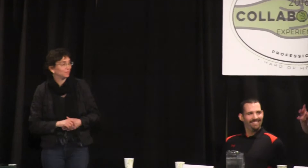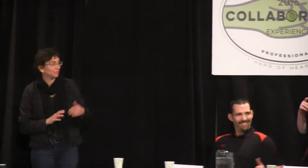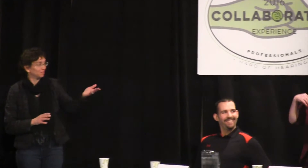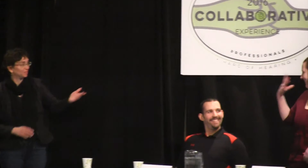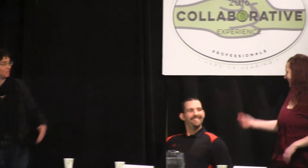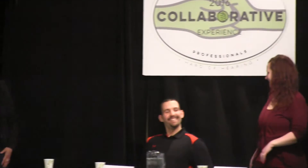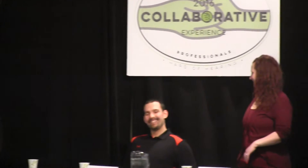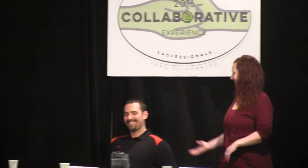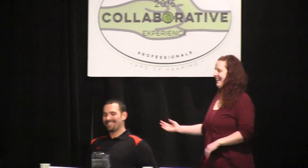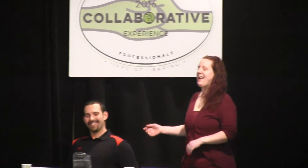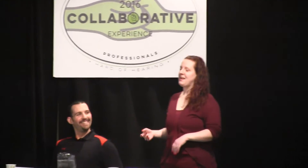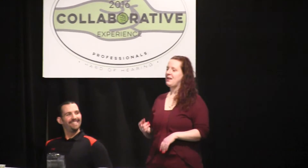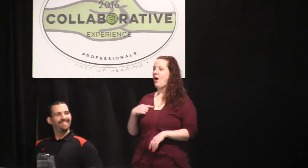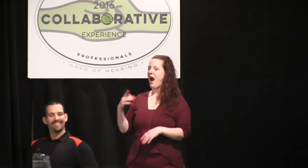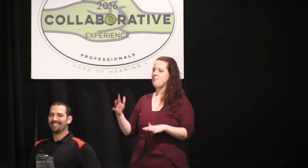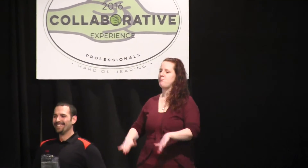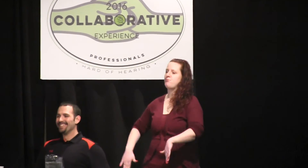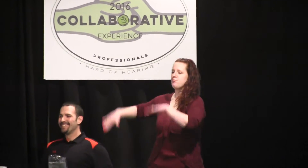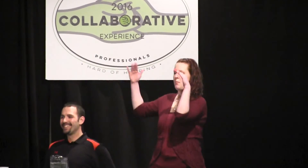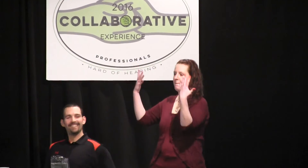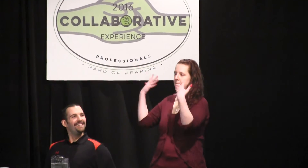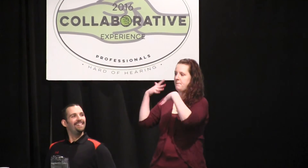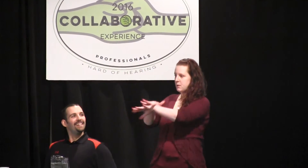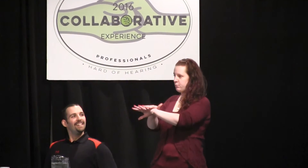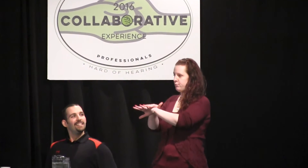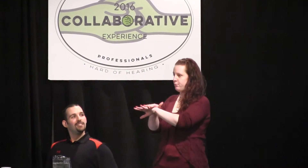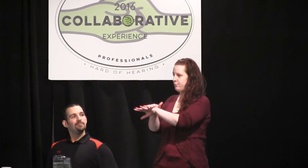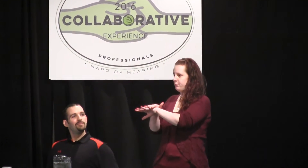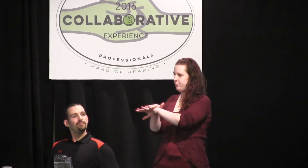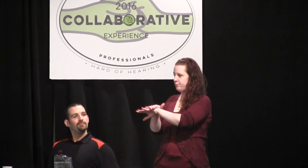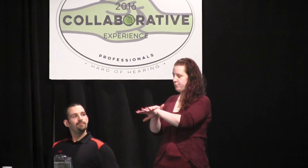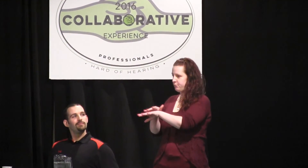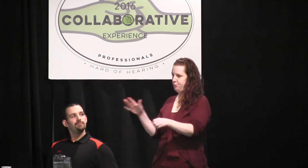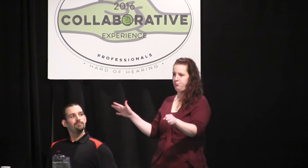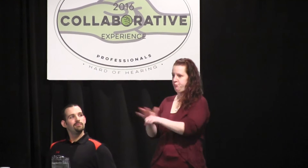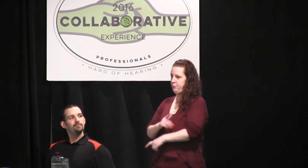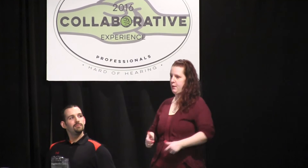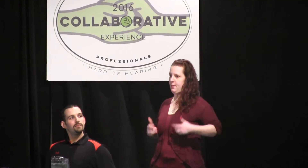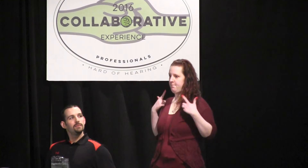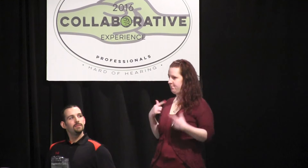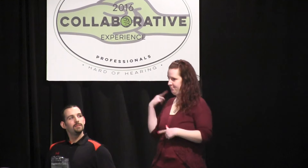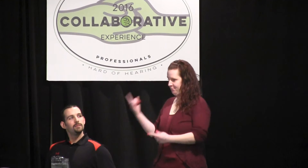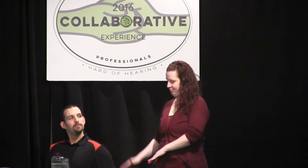Brandi: Well, I grew up going to a mainstream program.